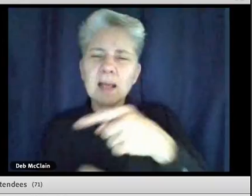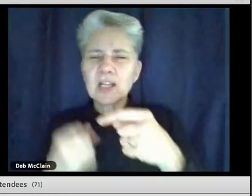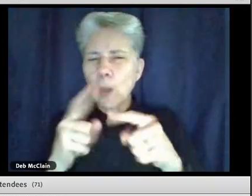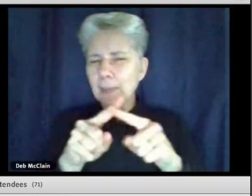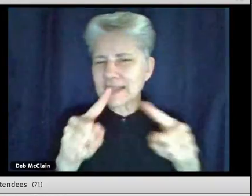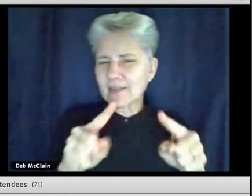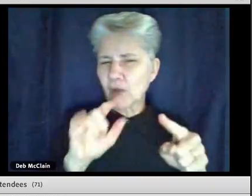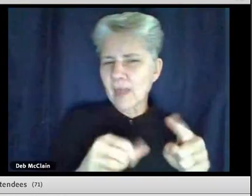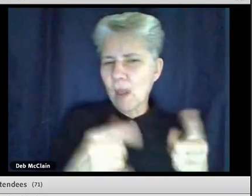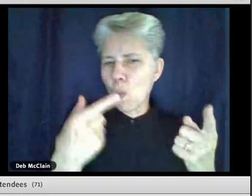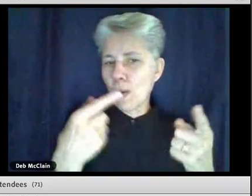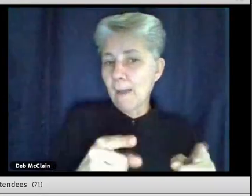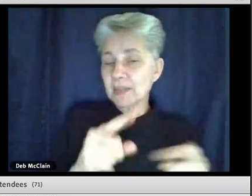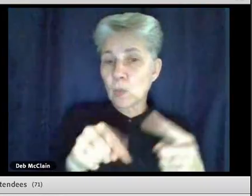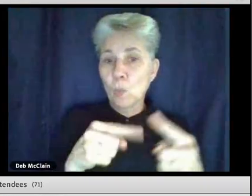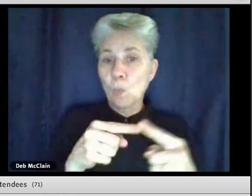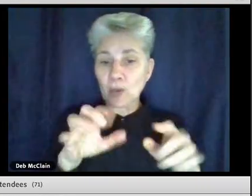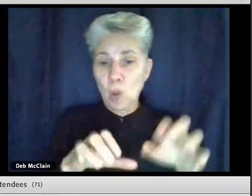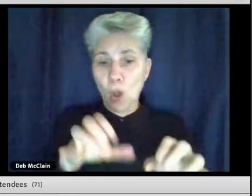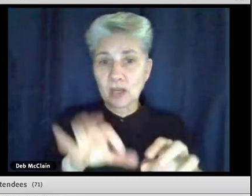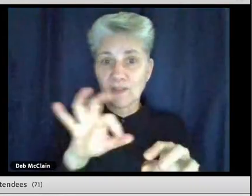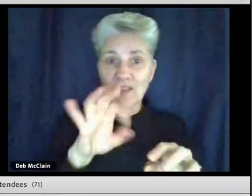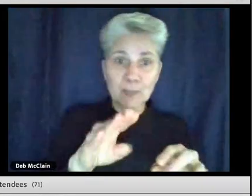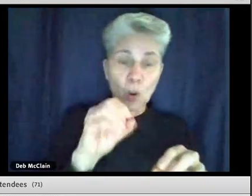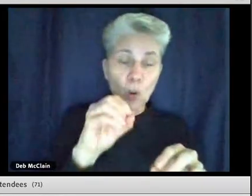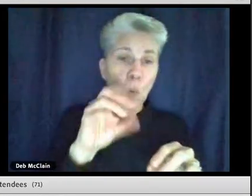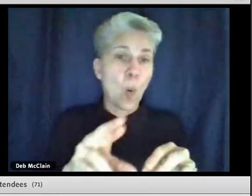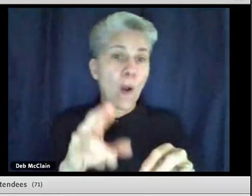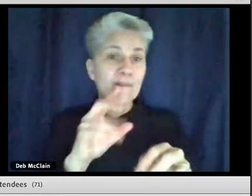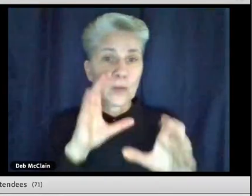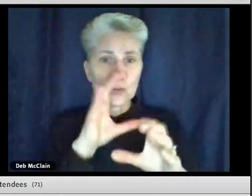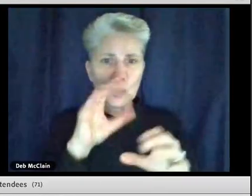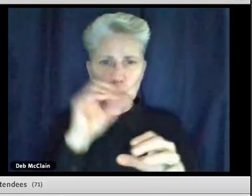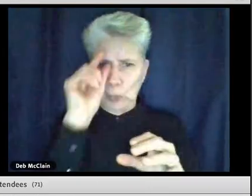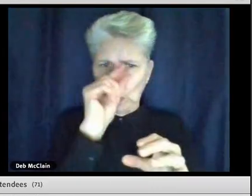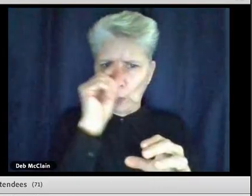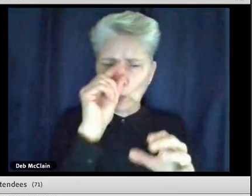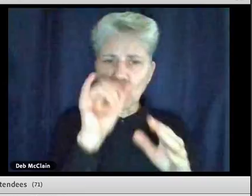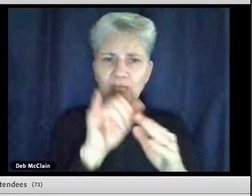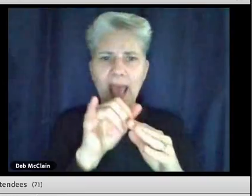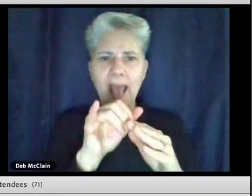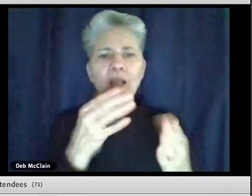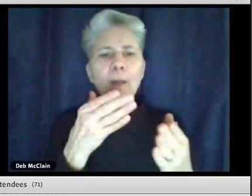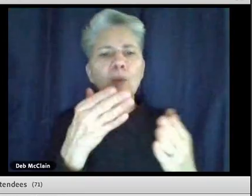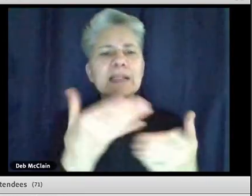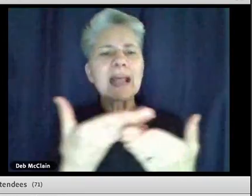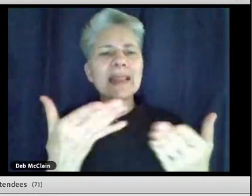which is similar to a filter bubble. A filter bubble is a little bit different though because what happens is when you log into Facebook